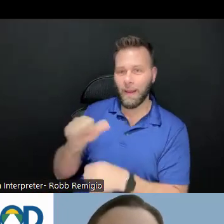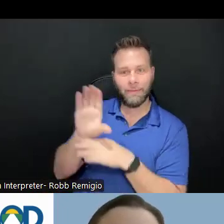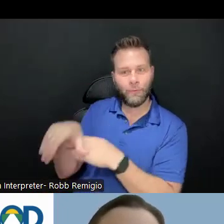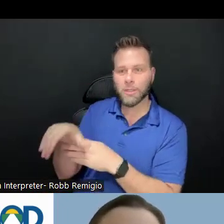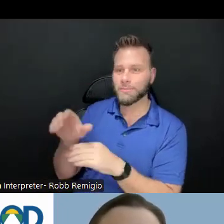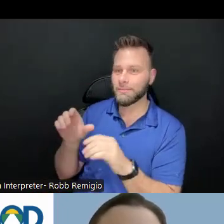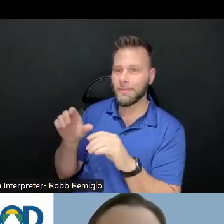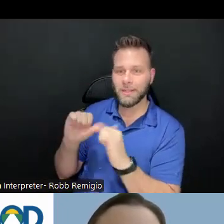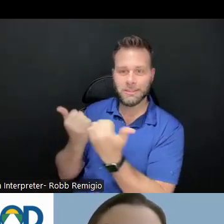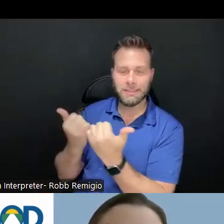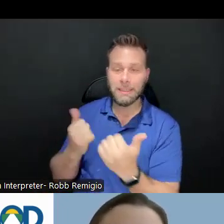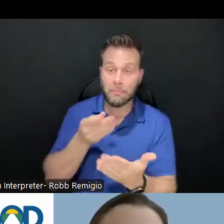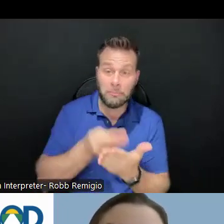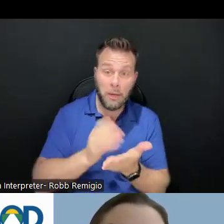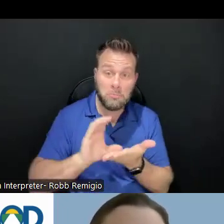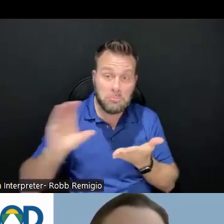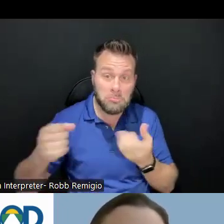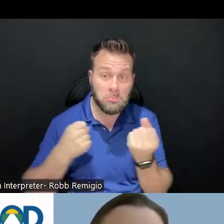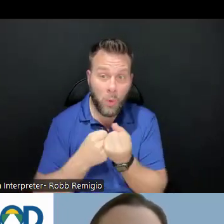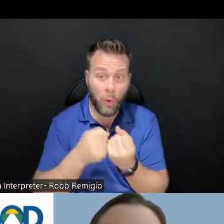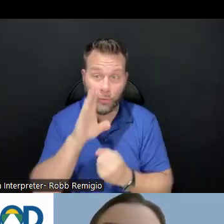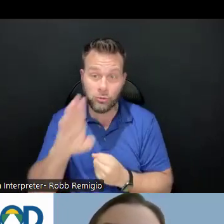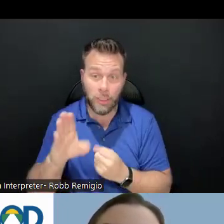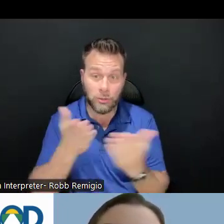agency and we don't provide financial assistance, direct